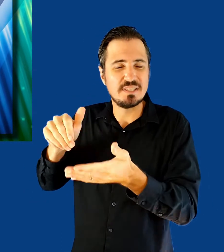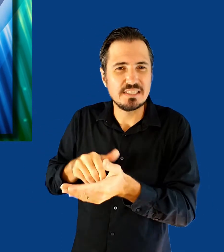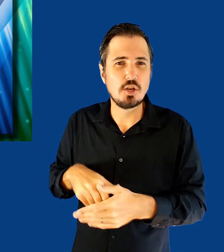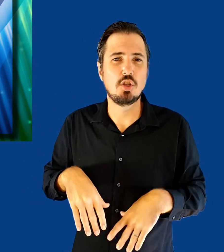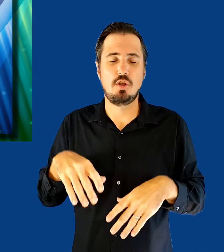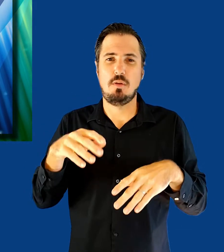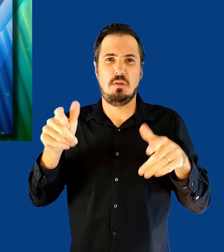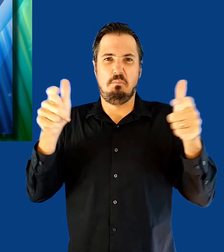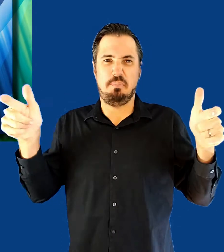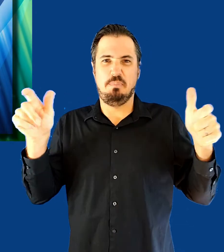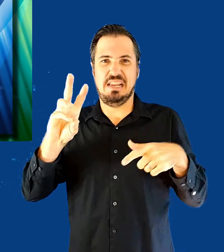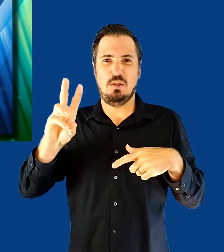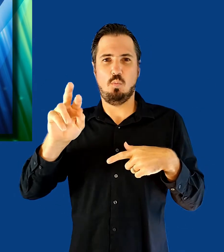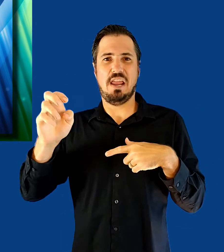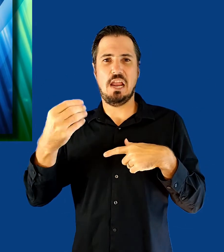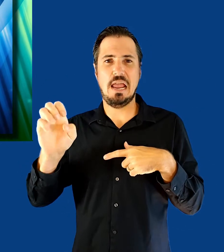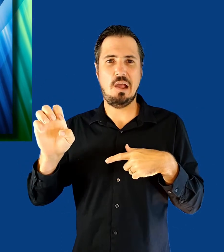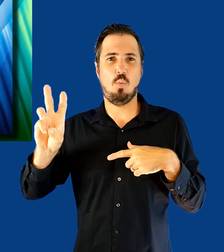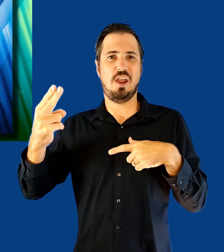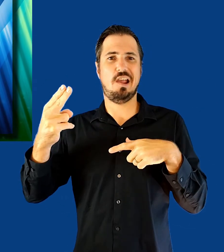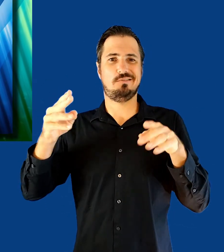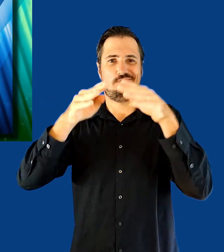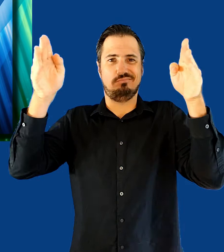Food courts can operate, but only on a takeout basis.